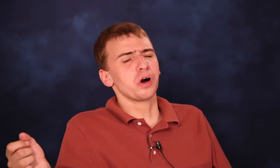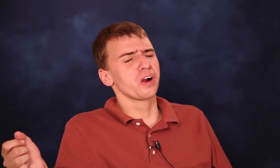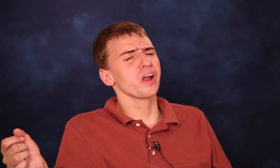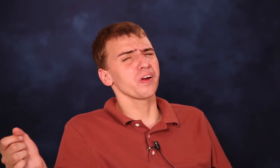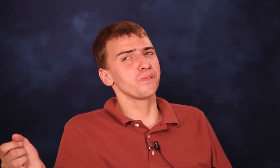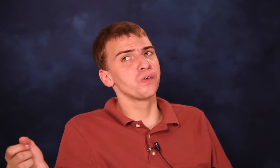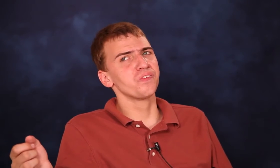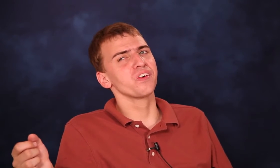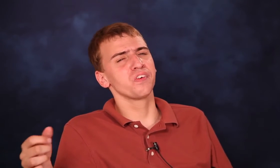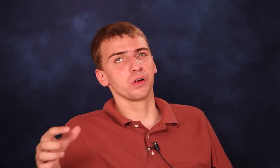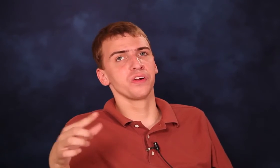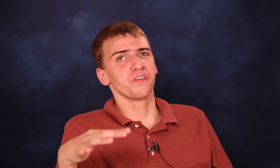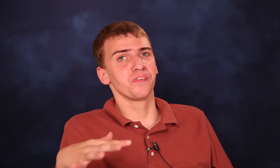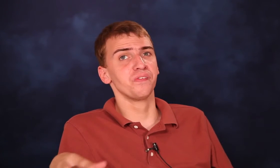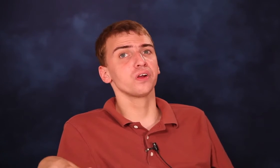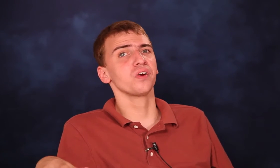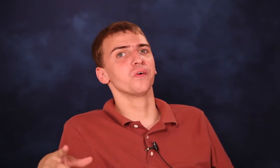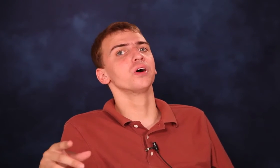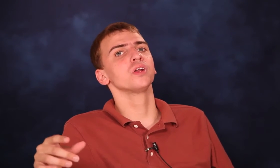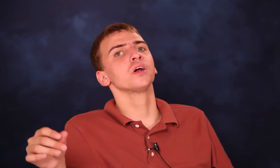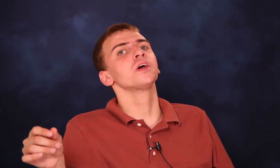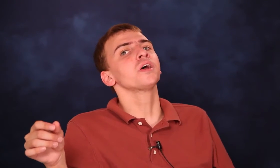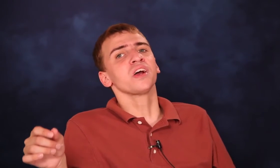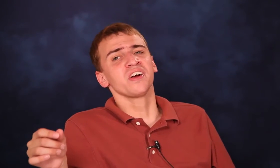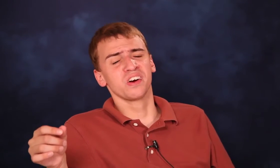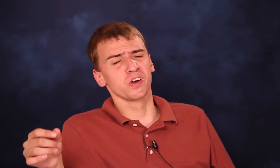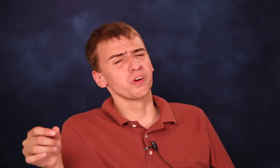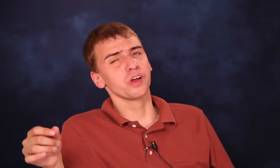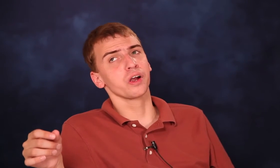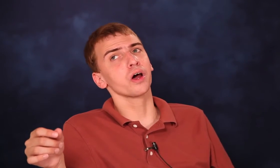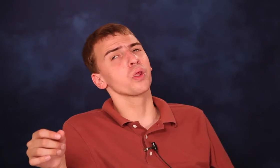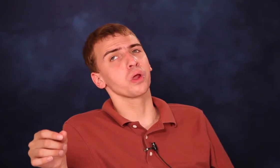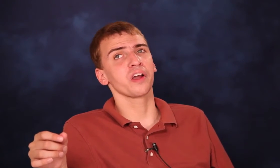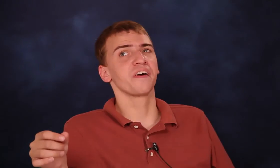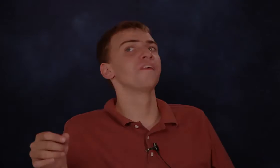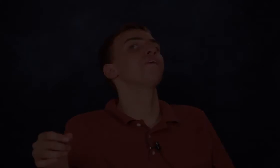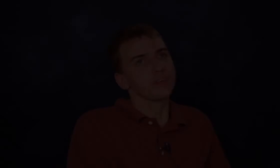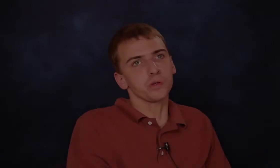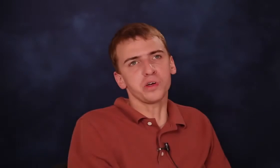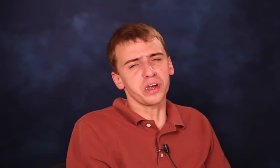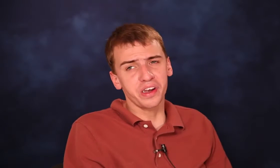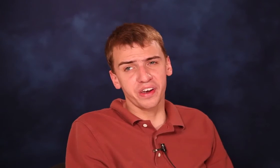or to get information from anyone including health care.